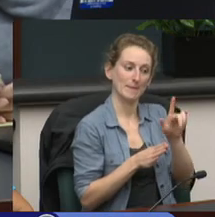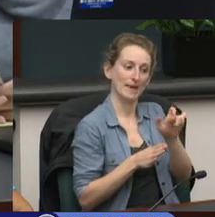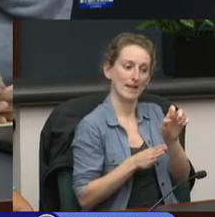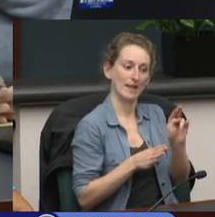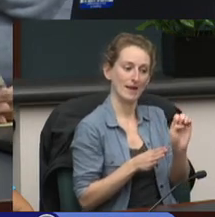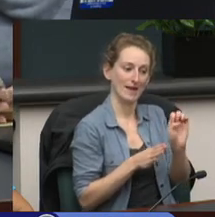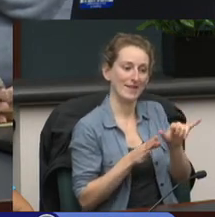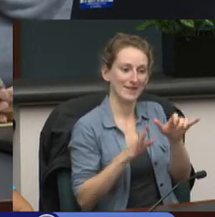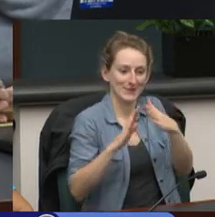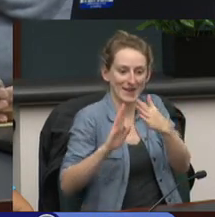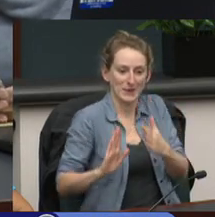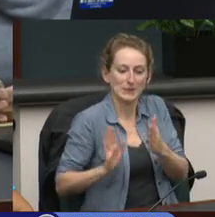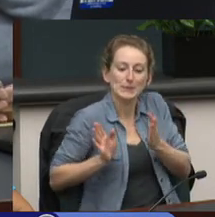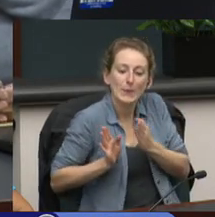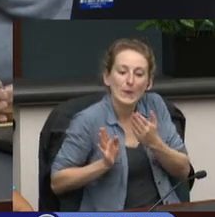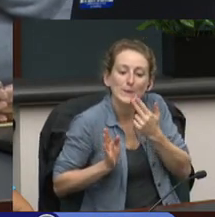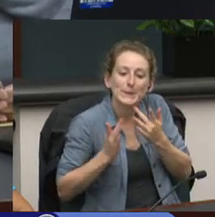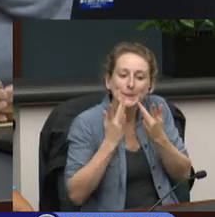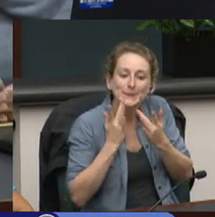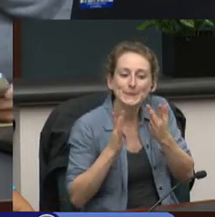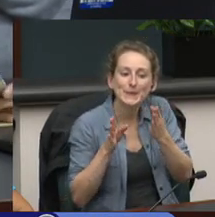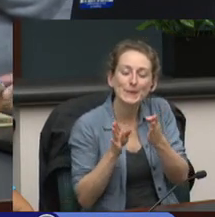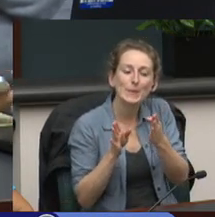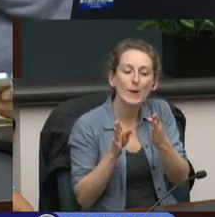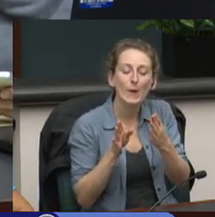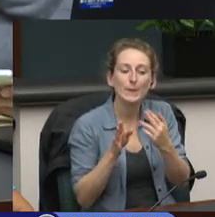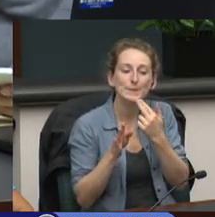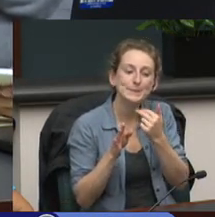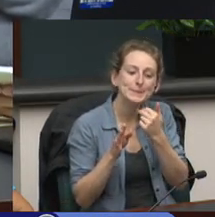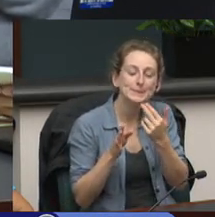couldn't we have some smaller Lots so there was a evaluation of looking at